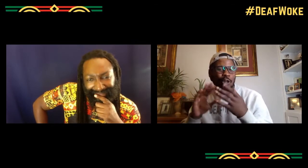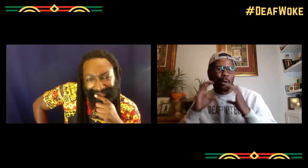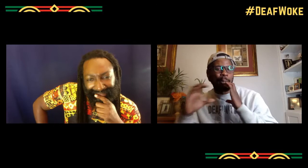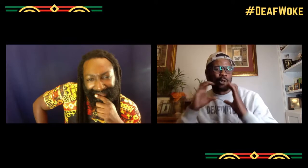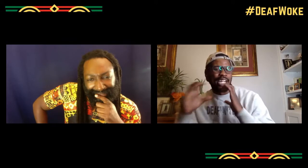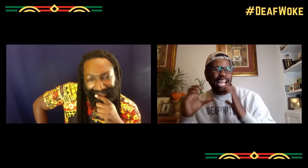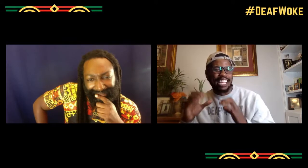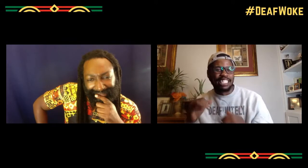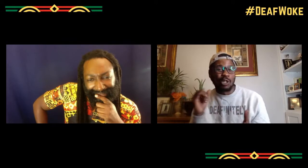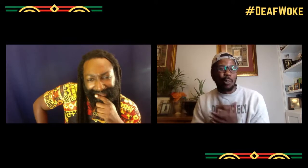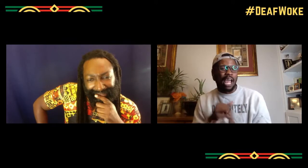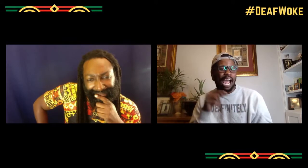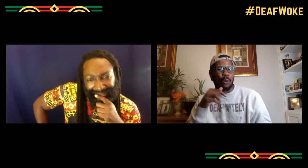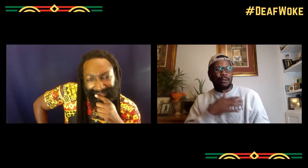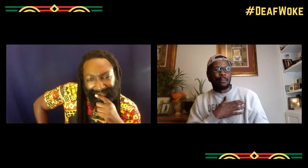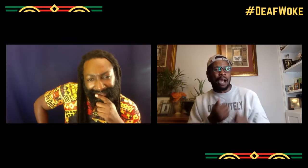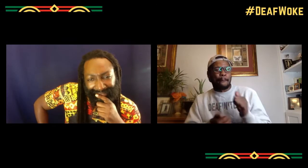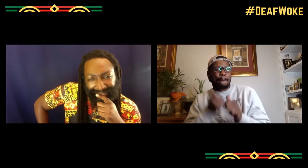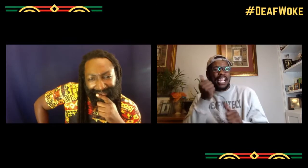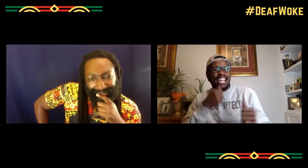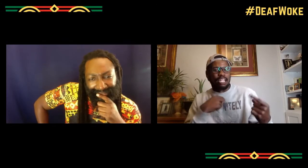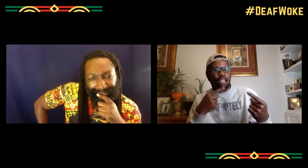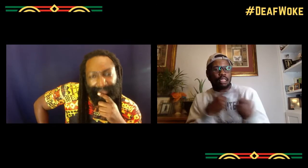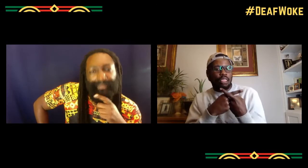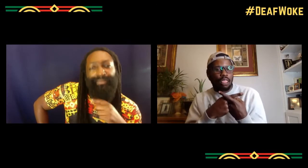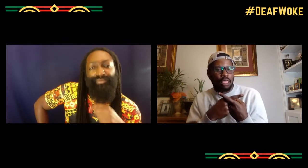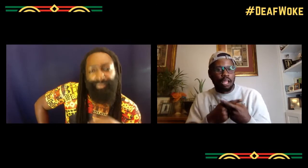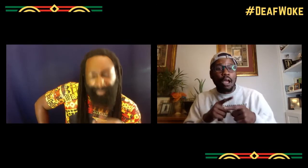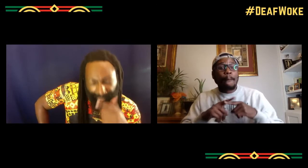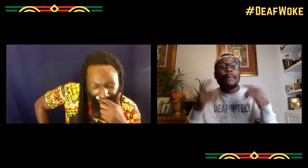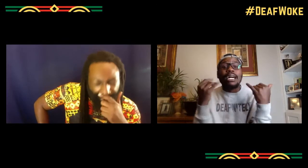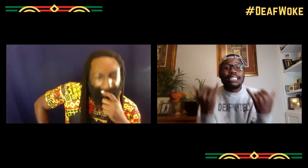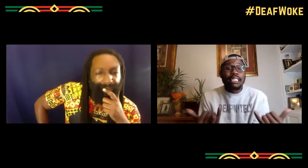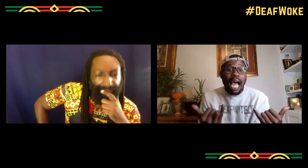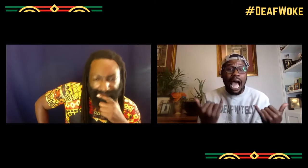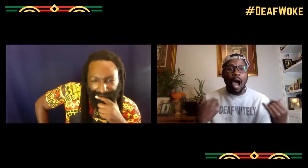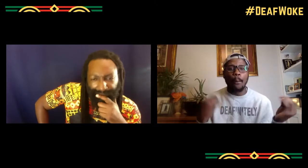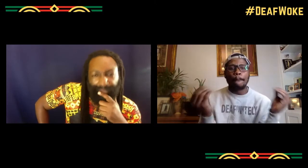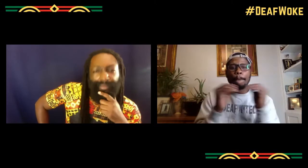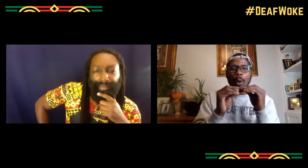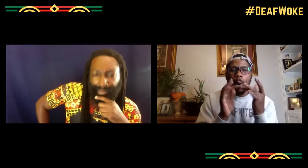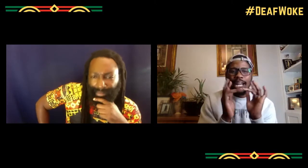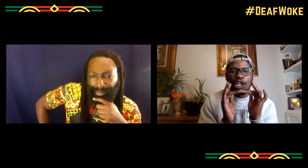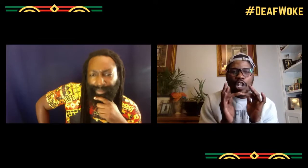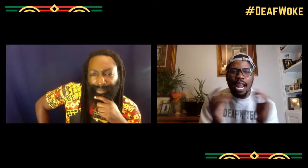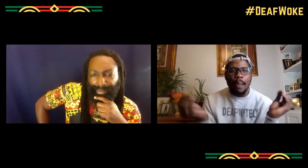or having that exposure, right. So, my whole communication was with, you know, the hearing community.